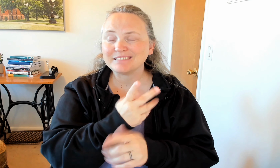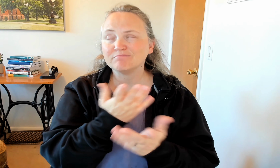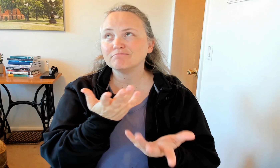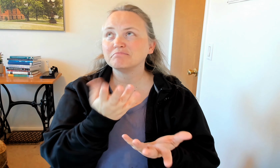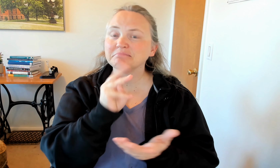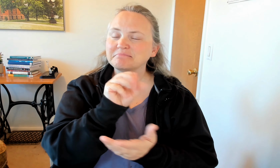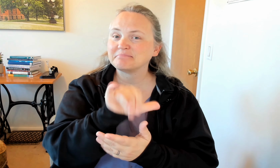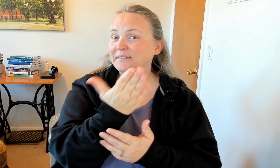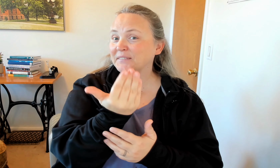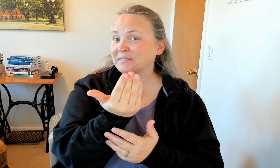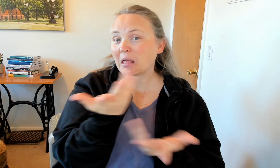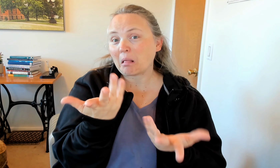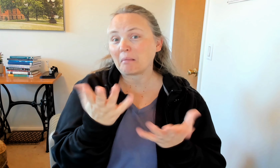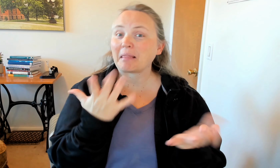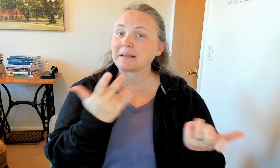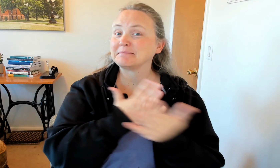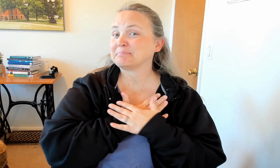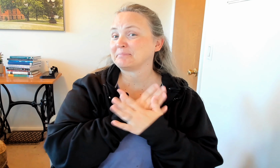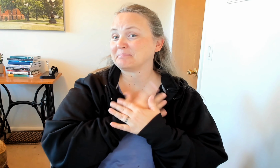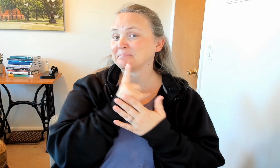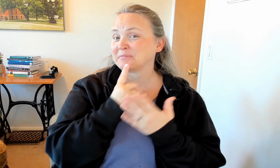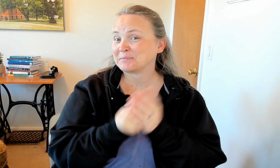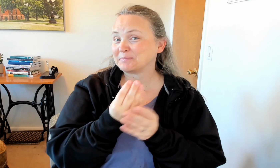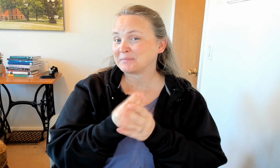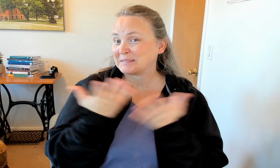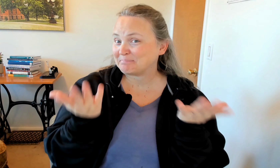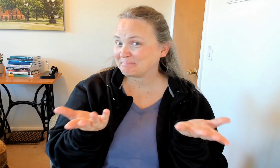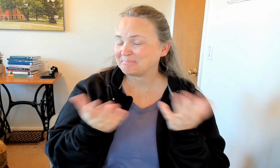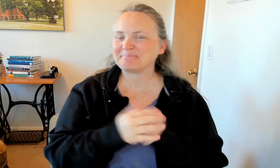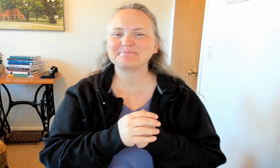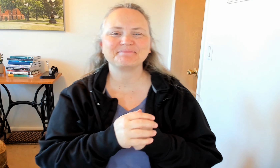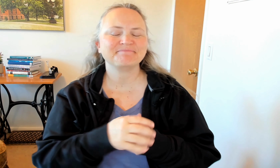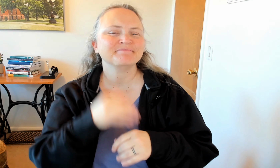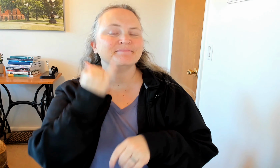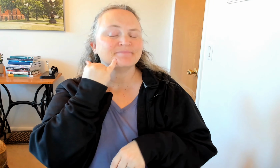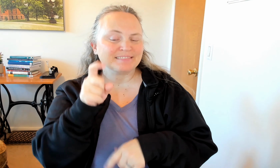And my return date is going to be, let's just say, May 15th, pretend I'm on sabbatical in the spring.